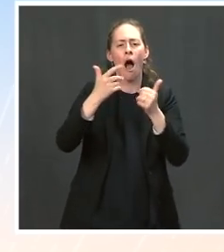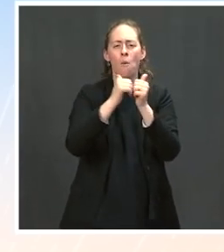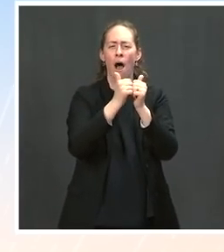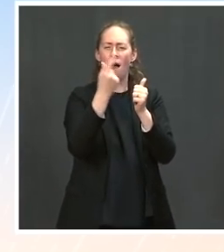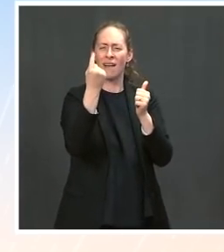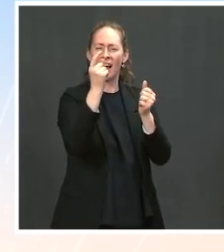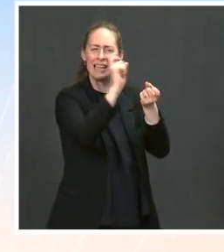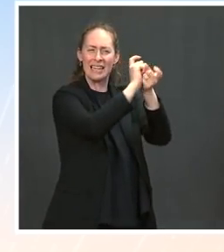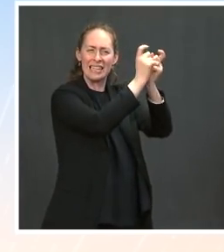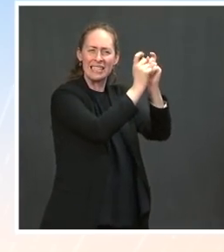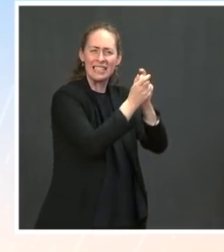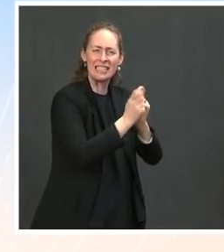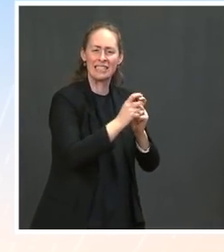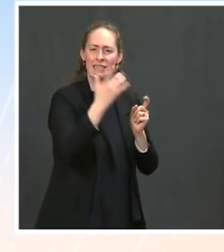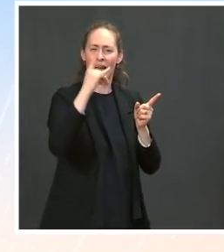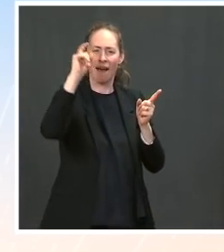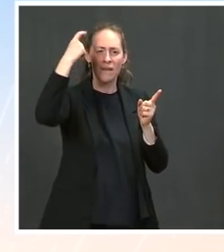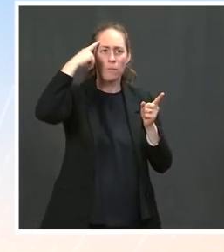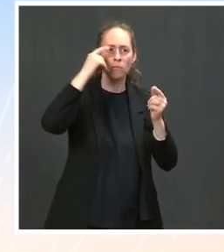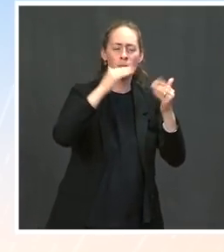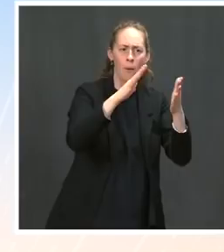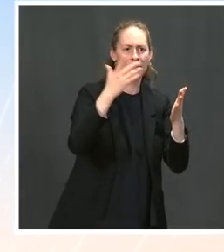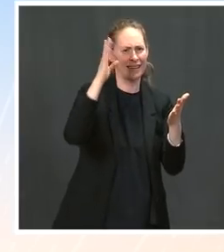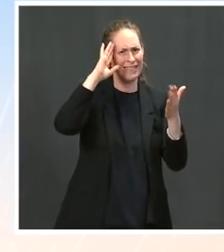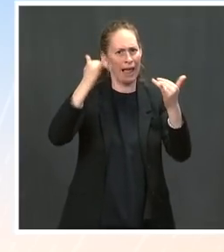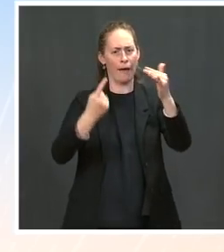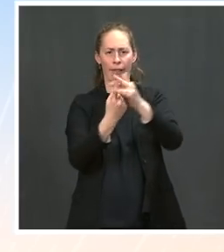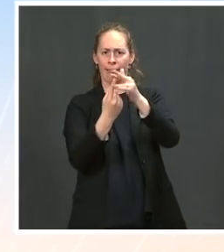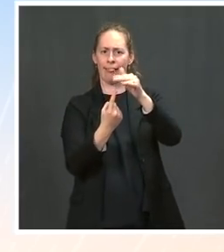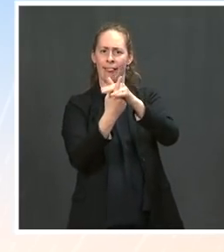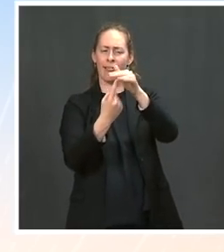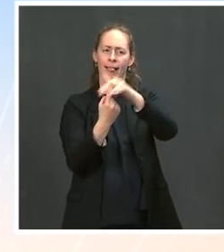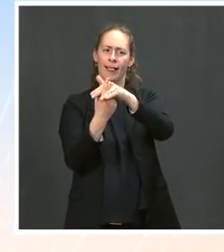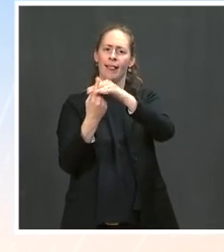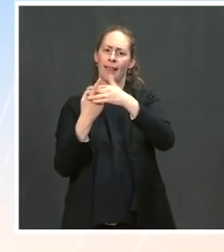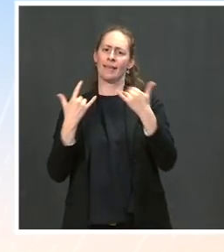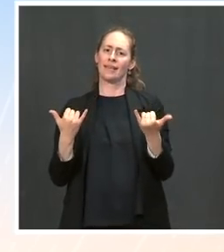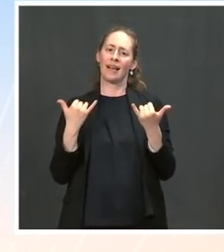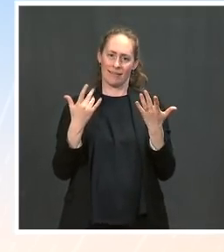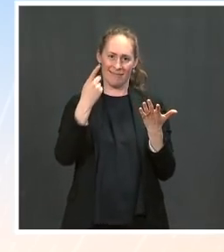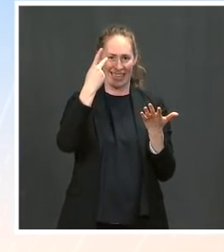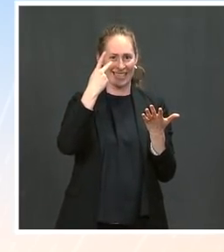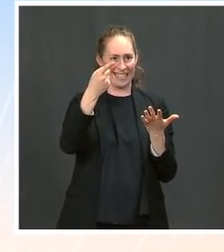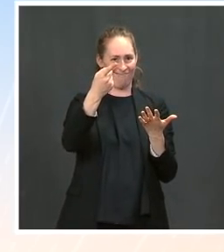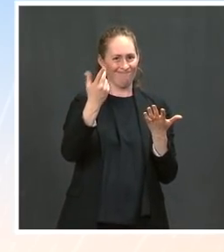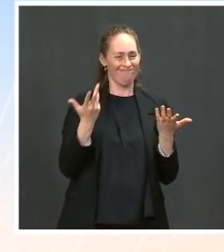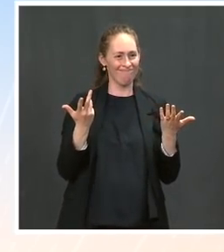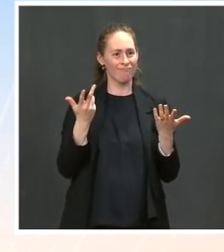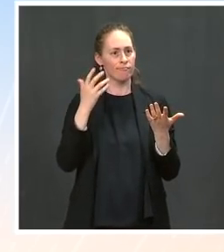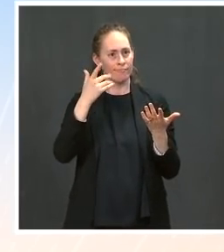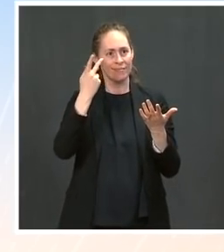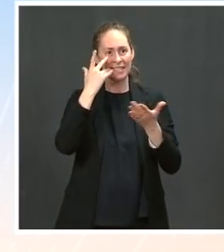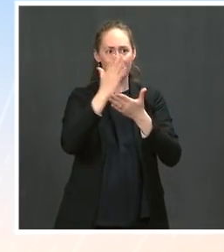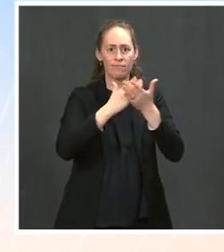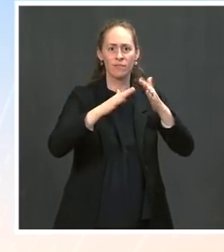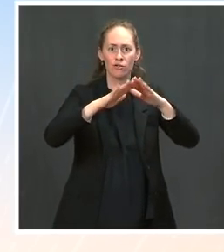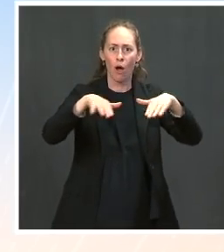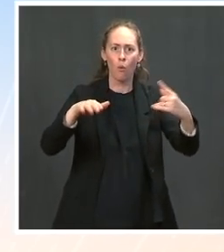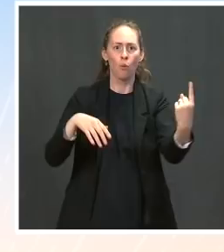to address issues as they're arising. And, certainly, we've seen, of course, there's been a number of unaccompanied children, a need to reopen shelters or open shelters